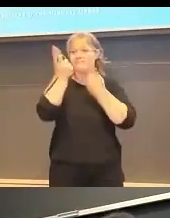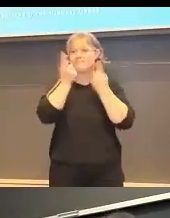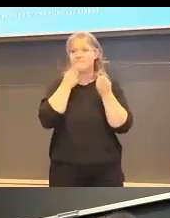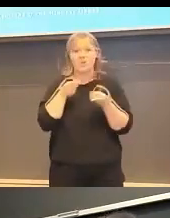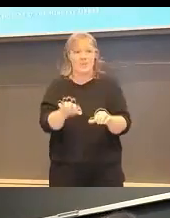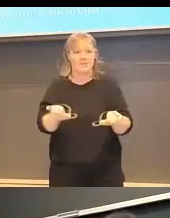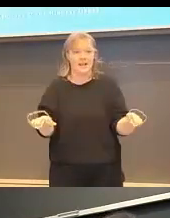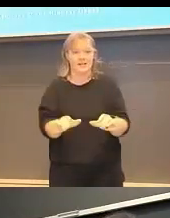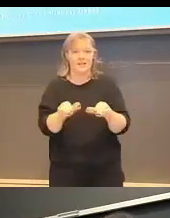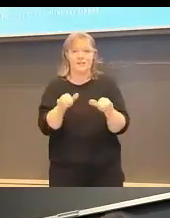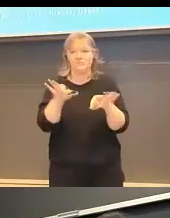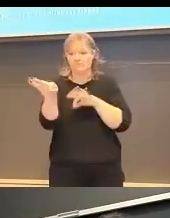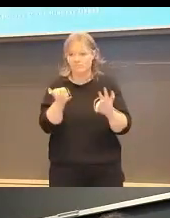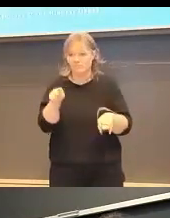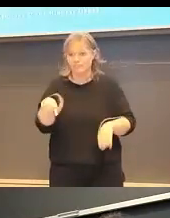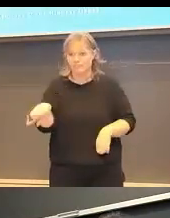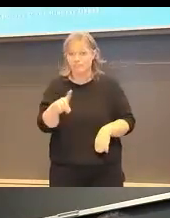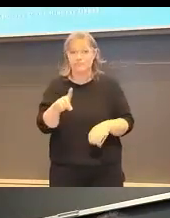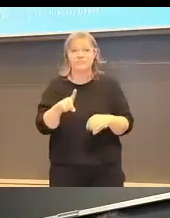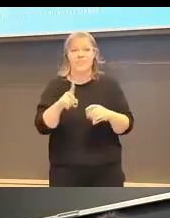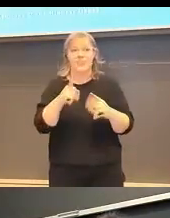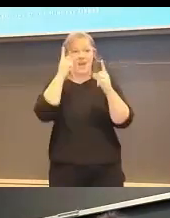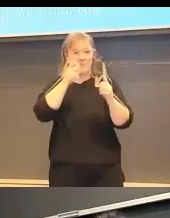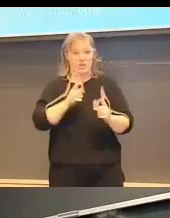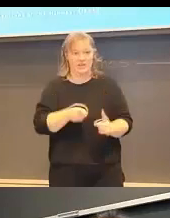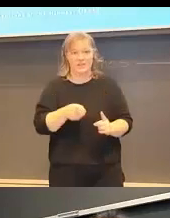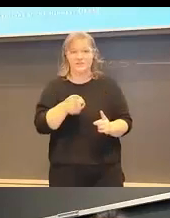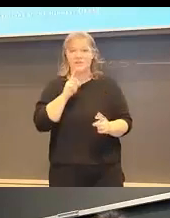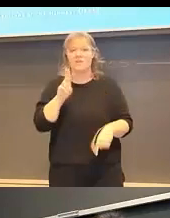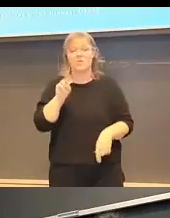describing to you the original objectives of the urmc communication coaching program which will